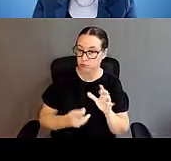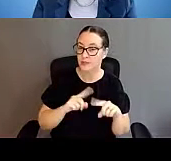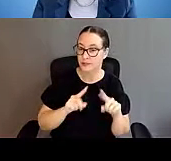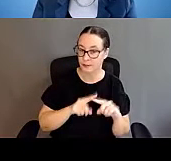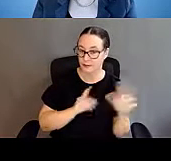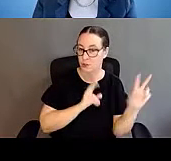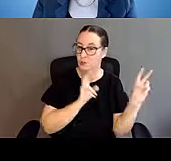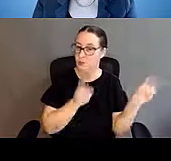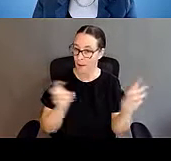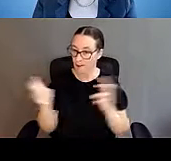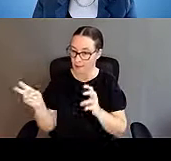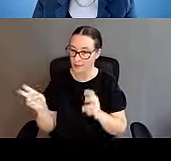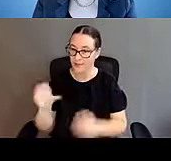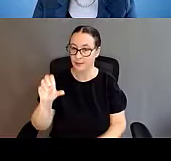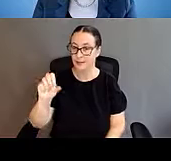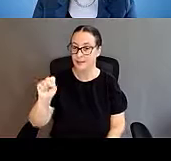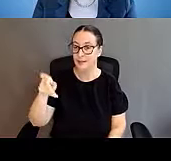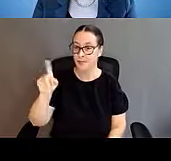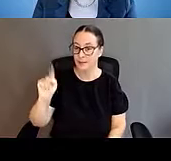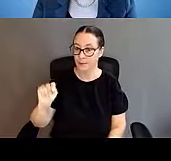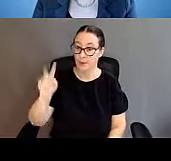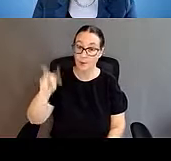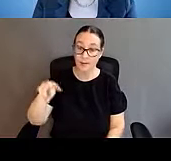so September 22nd, go ahead and register.